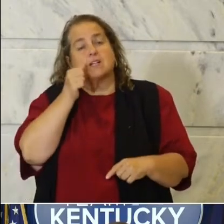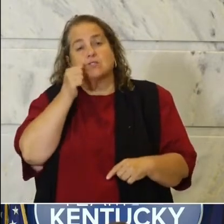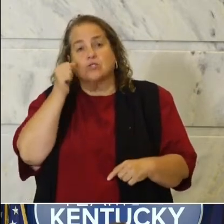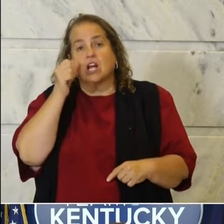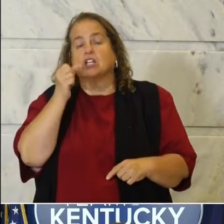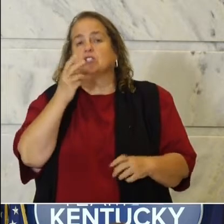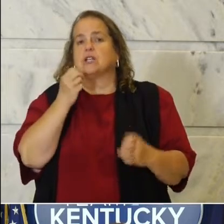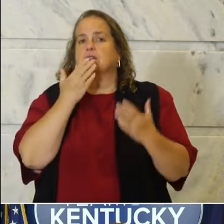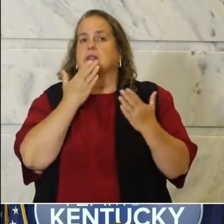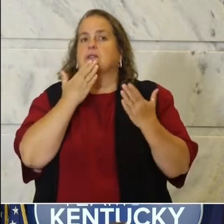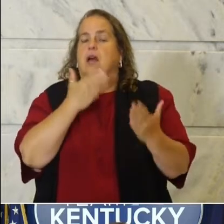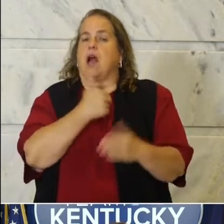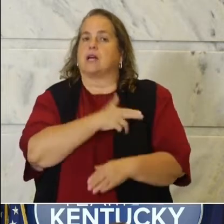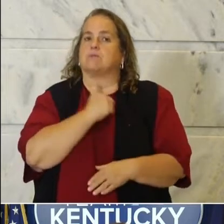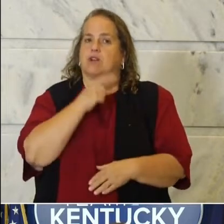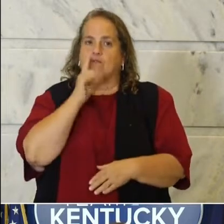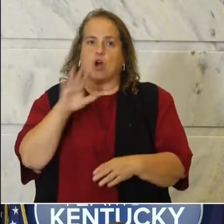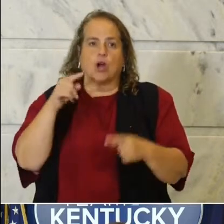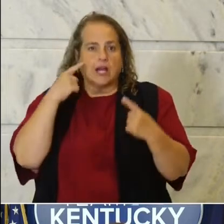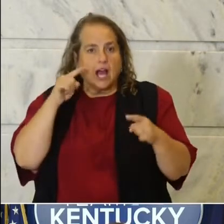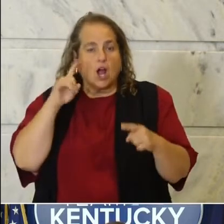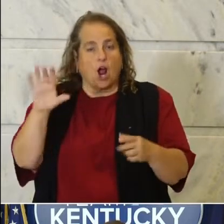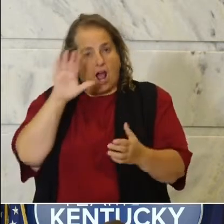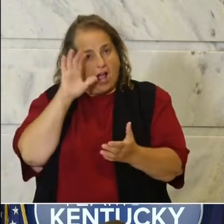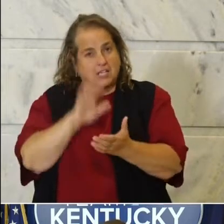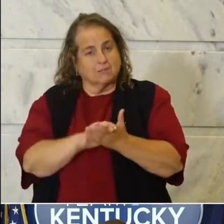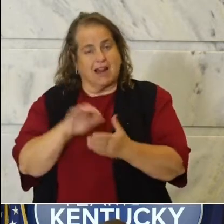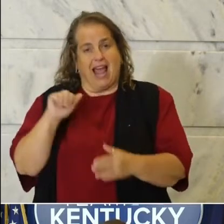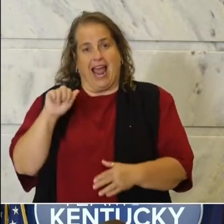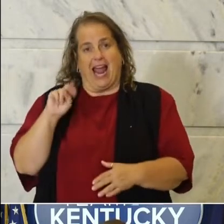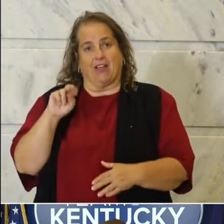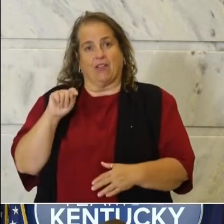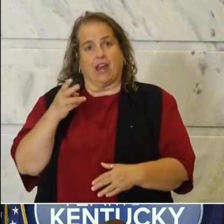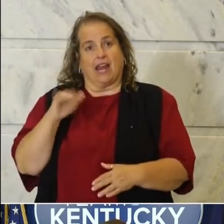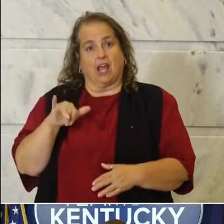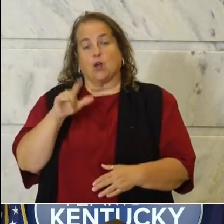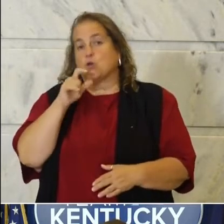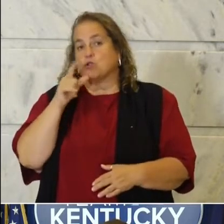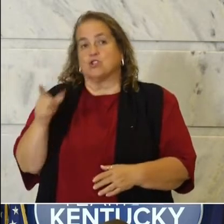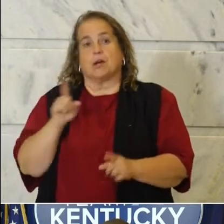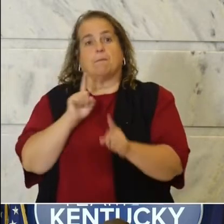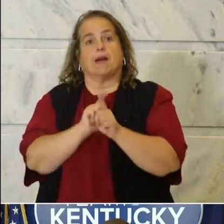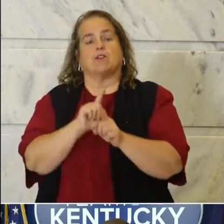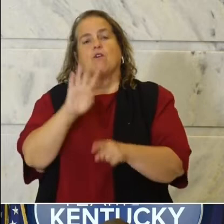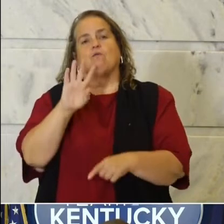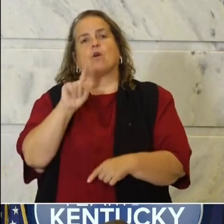for her husband, Anthony, who she met 41 years ago. W 1978